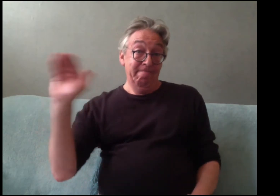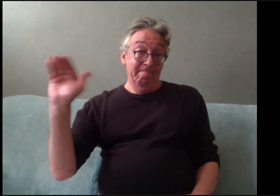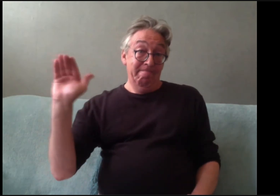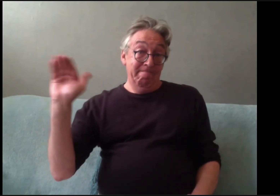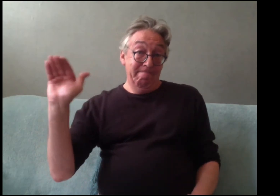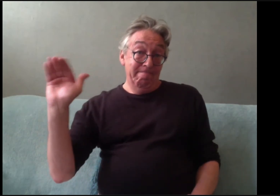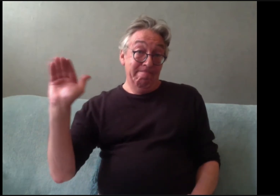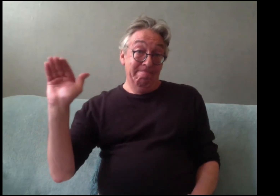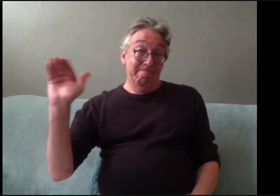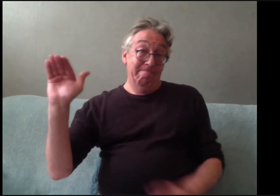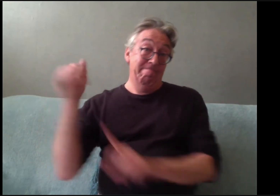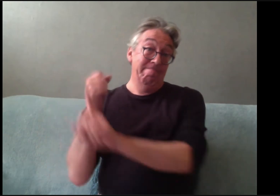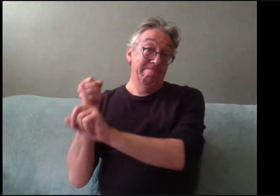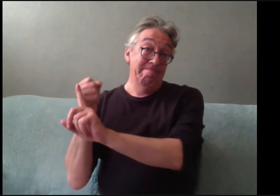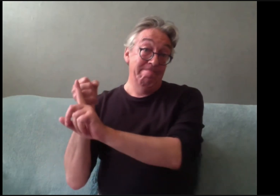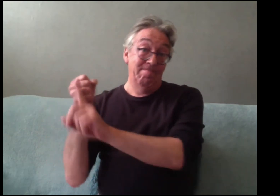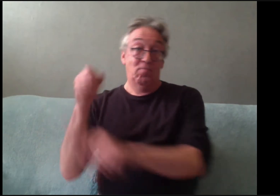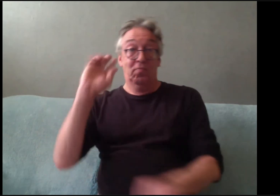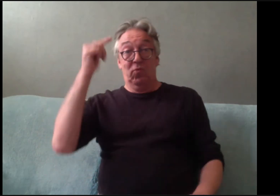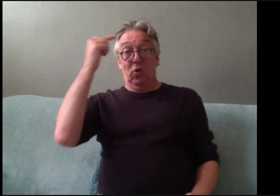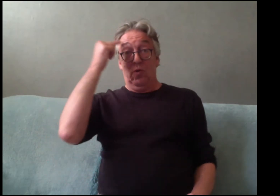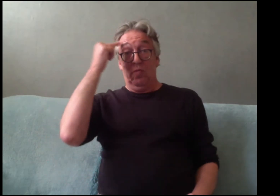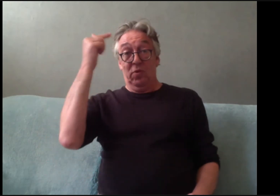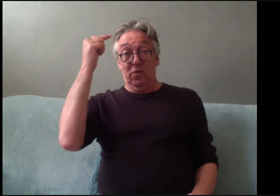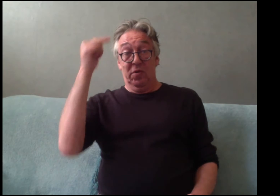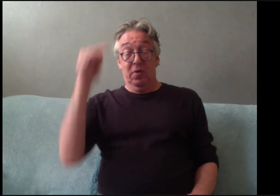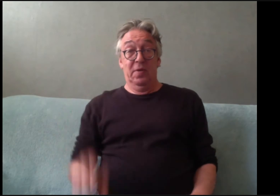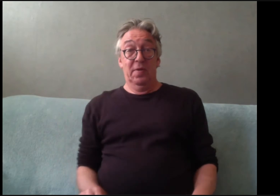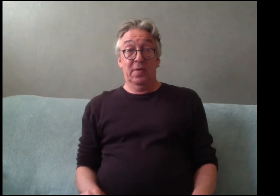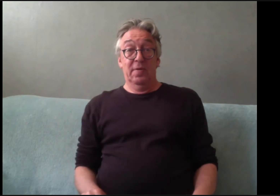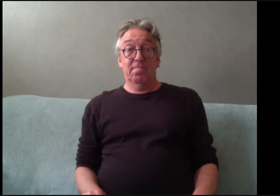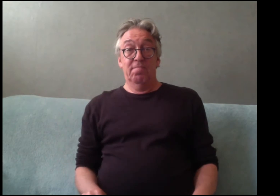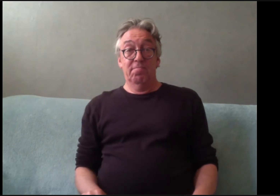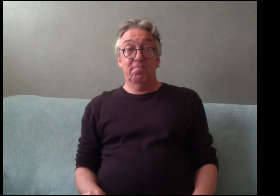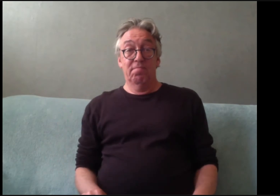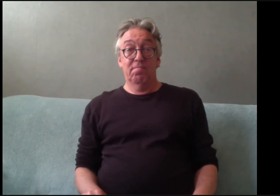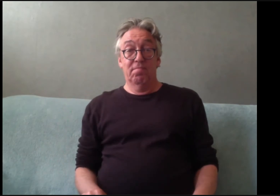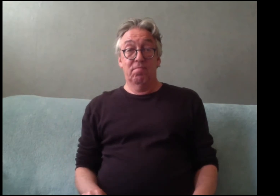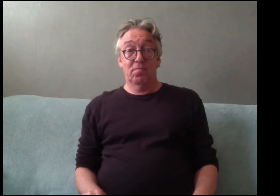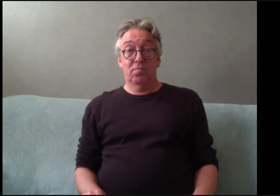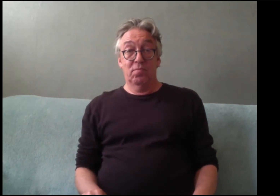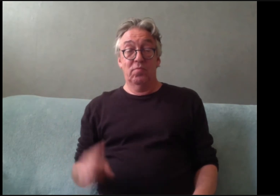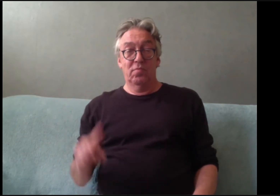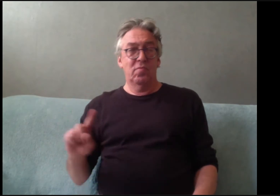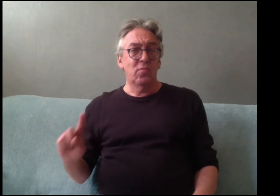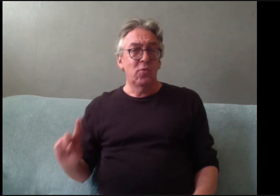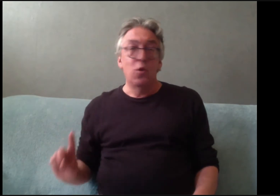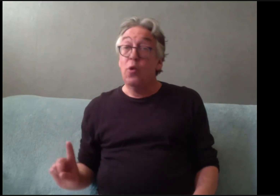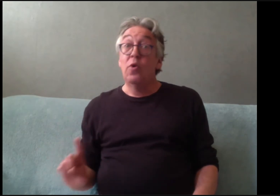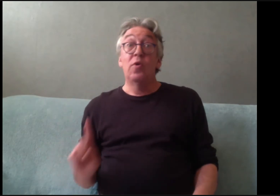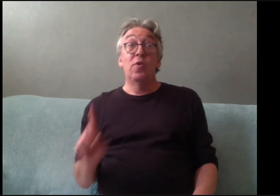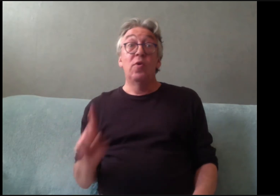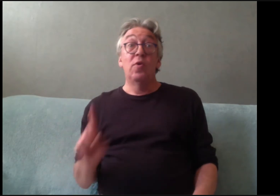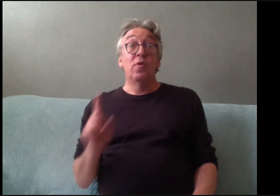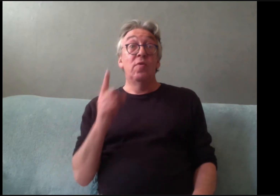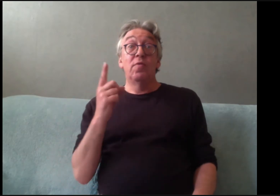On the first alert they asked for solutions for the following point: